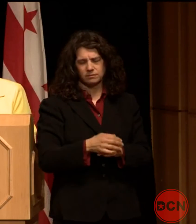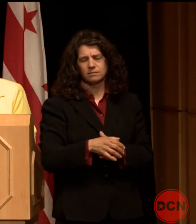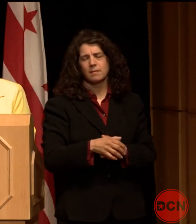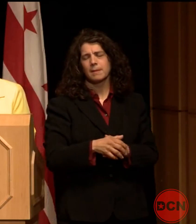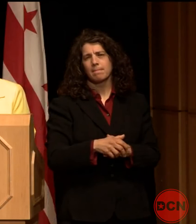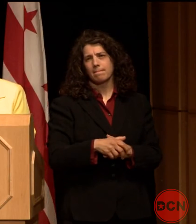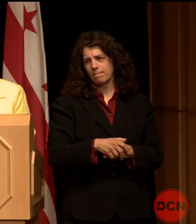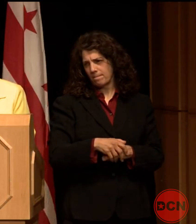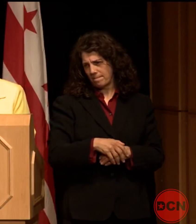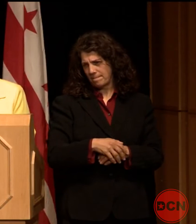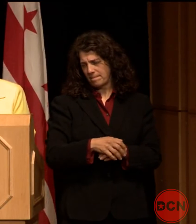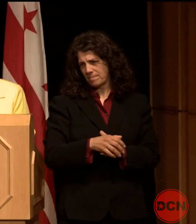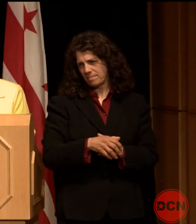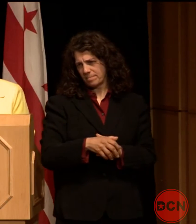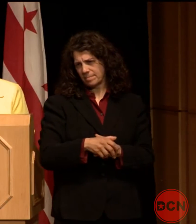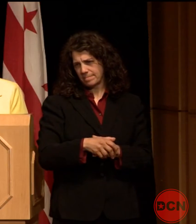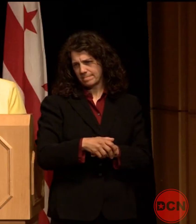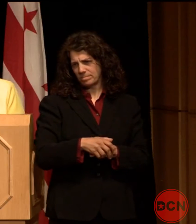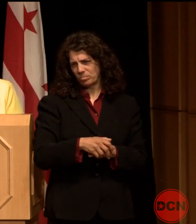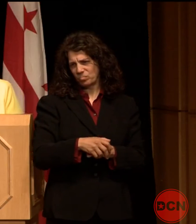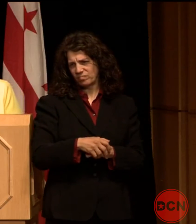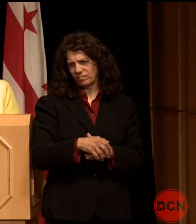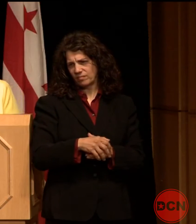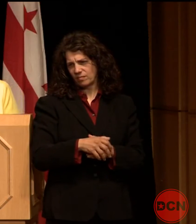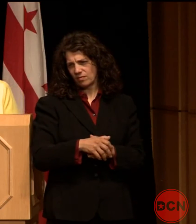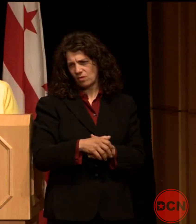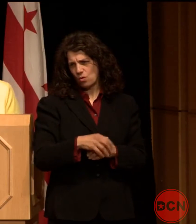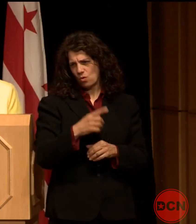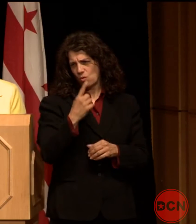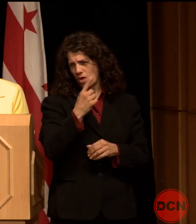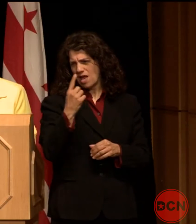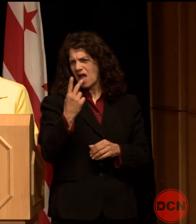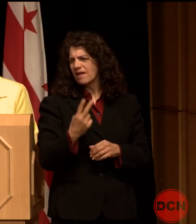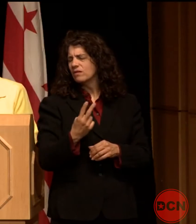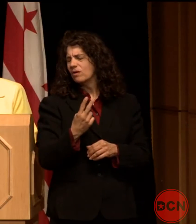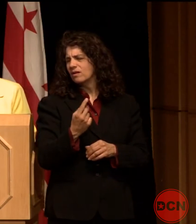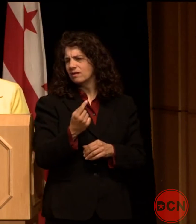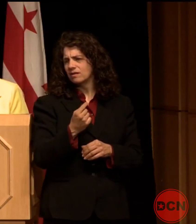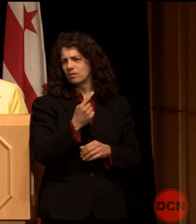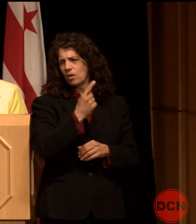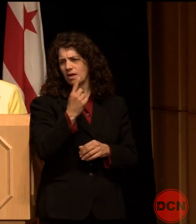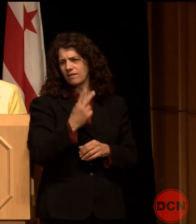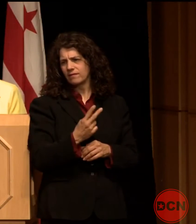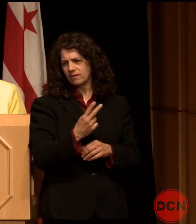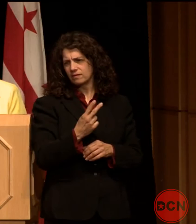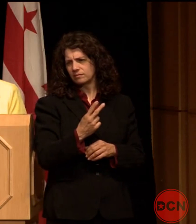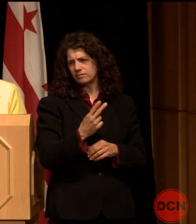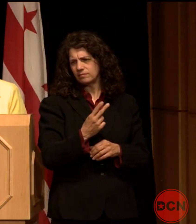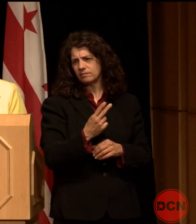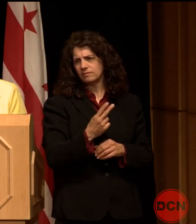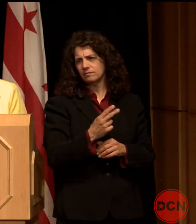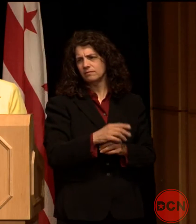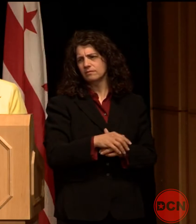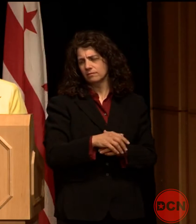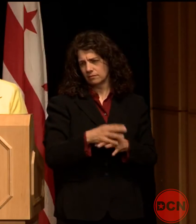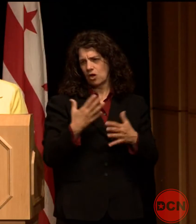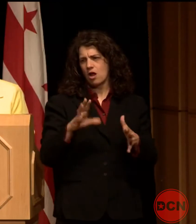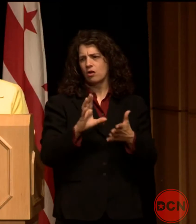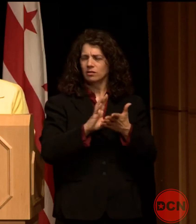ALLOCATED TO PROJECTS THAT WILL PRODUCE AND PRESERVE AFFORDABLE HOUSING FOR A DISTRICT RESIDENTS.